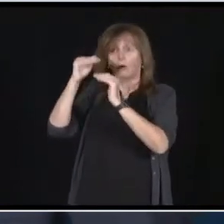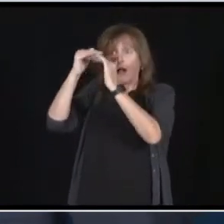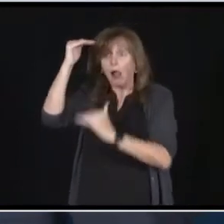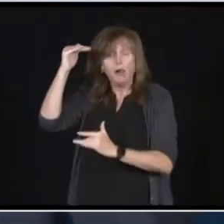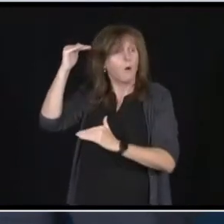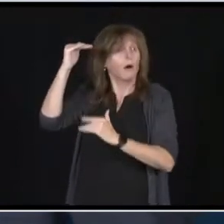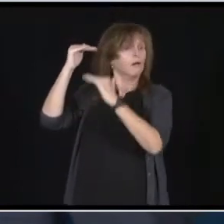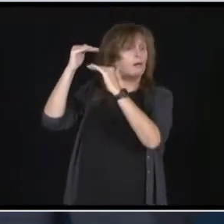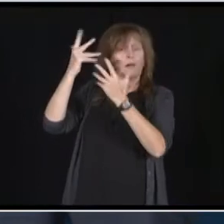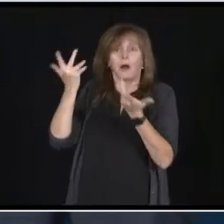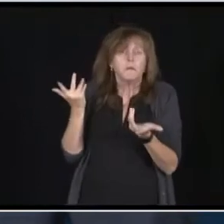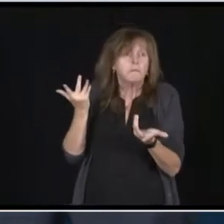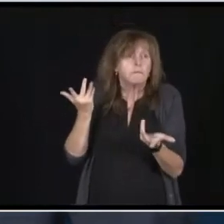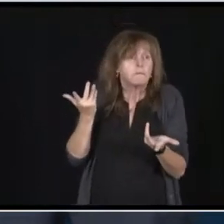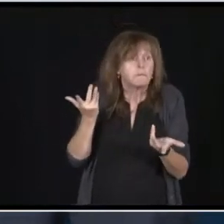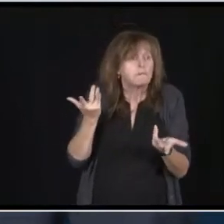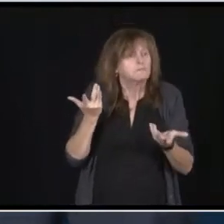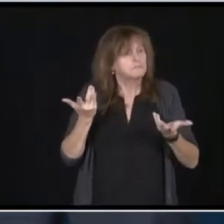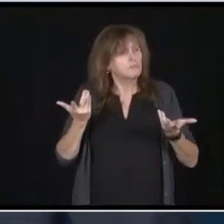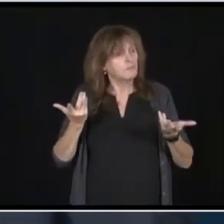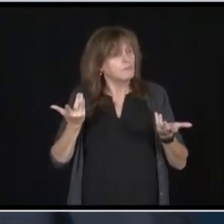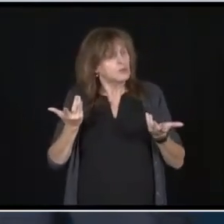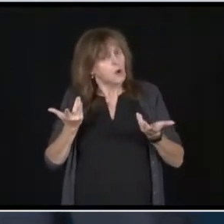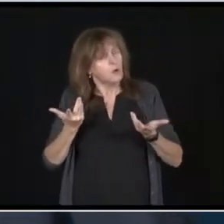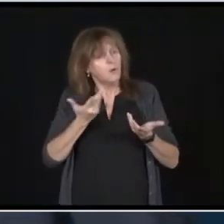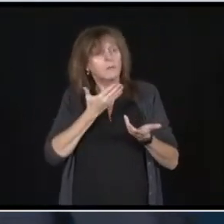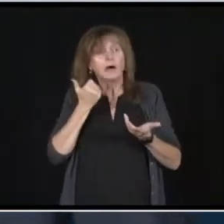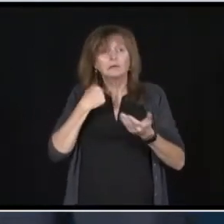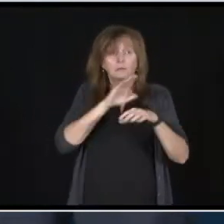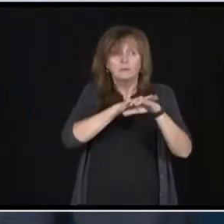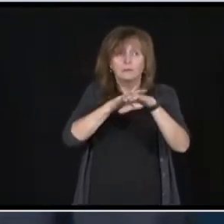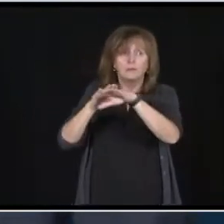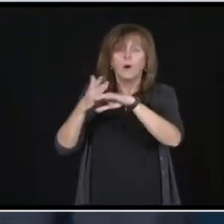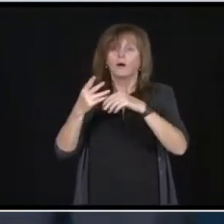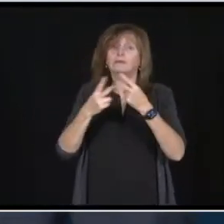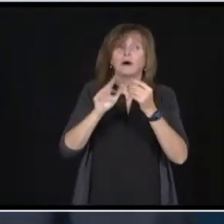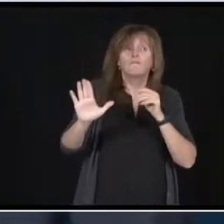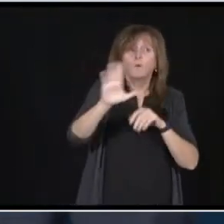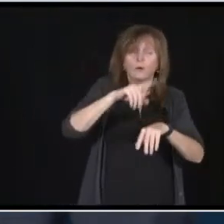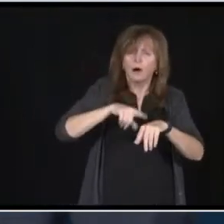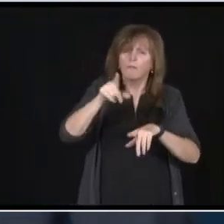I cannot say whether they will have enough or not, it depends on having people show up